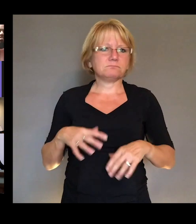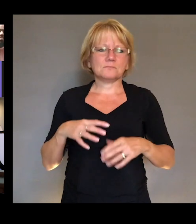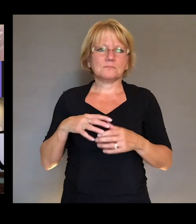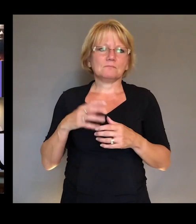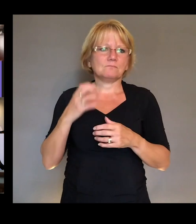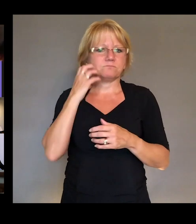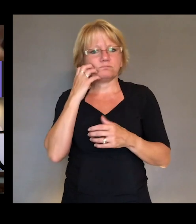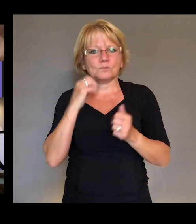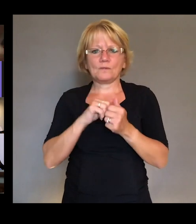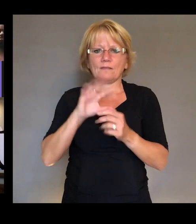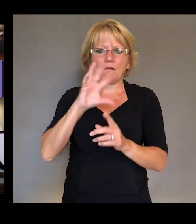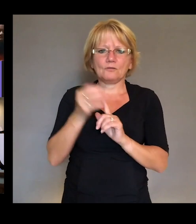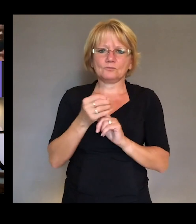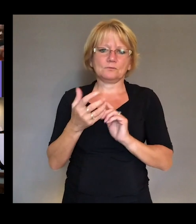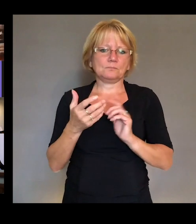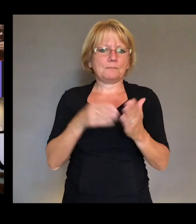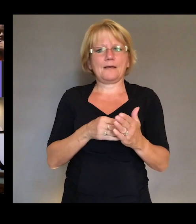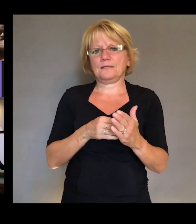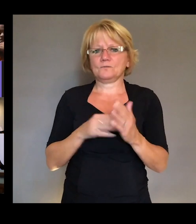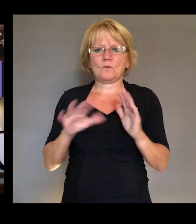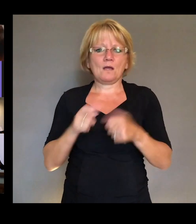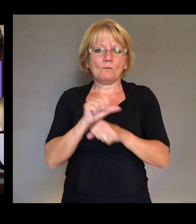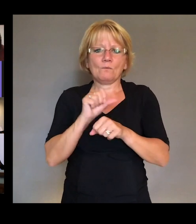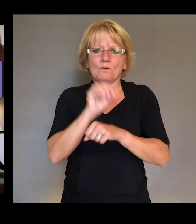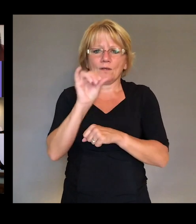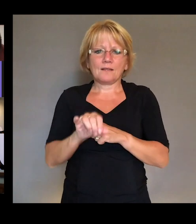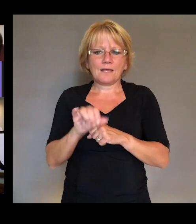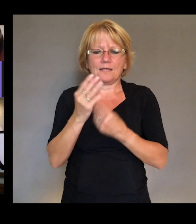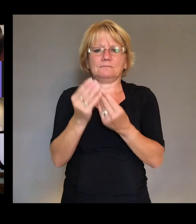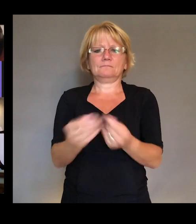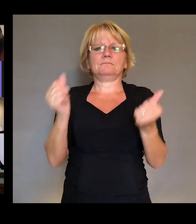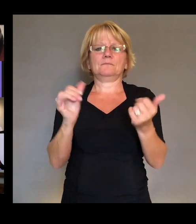So how do we work with this and, and dispel this?